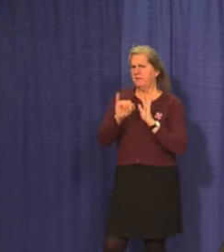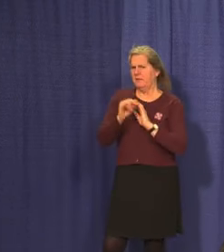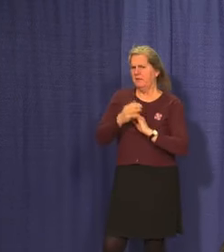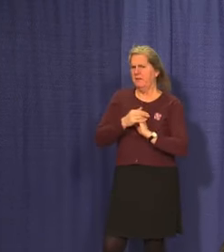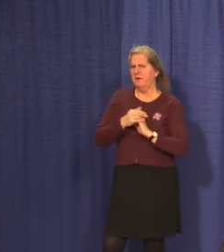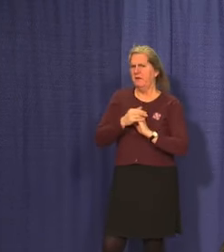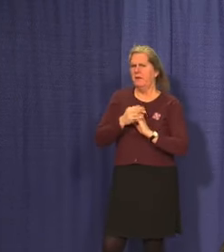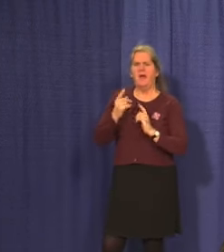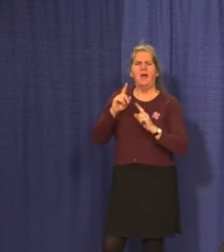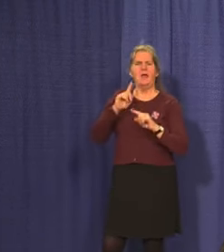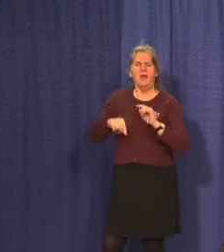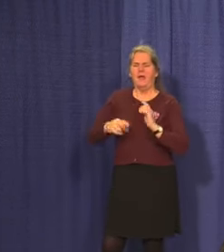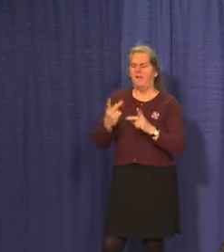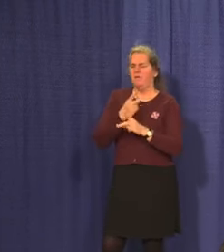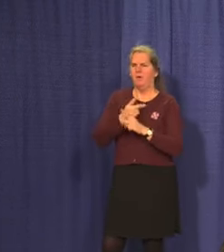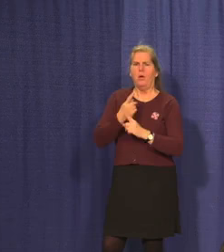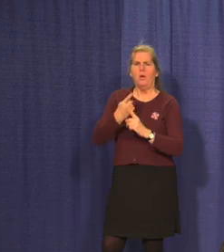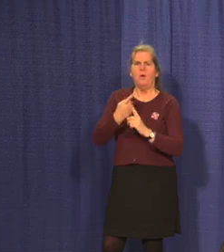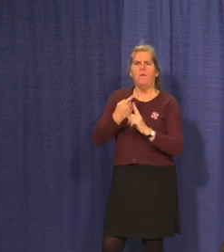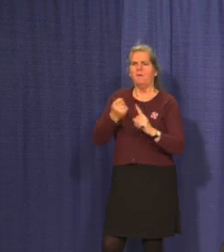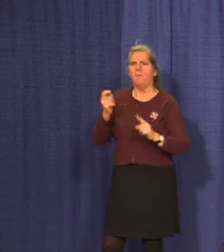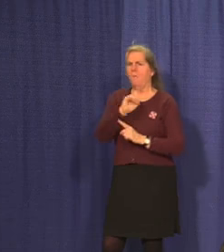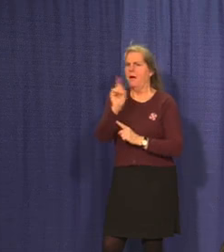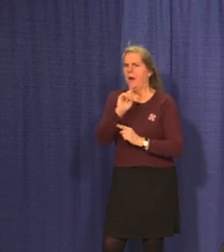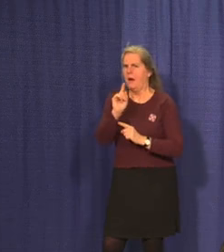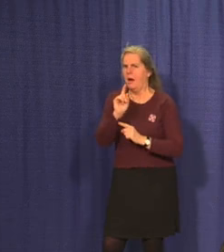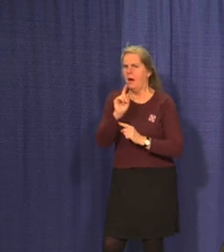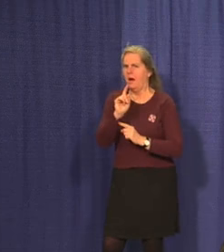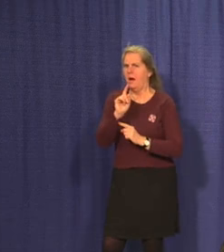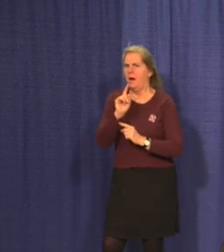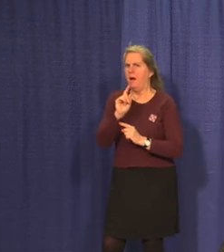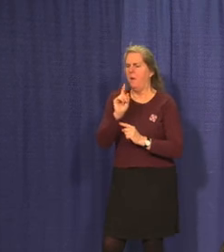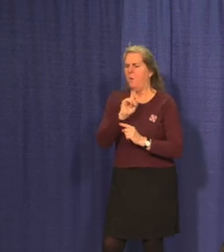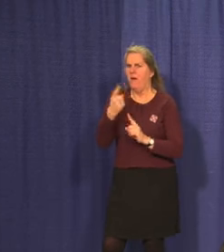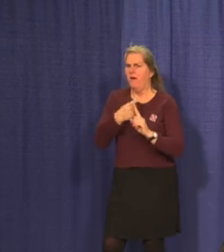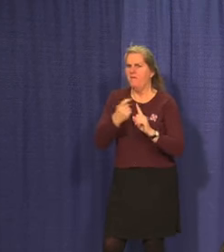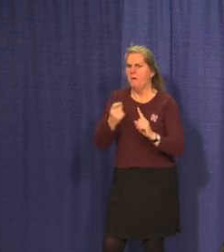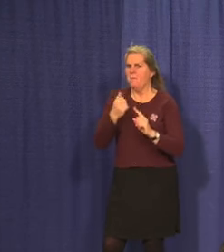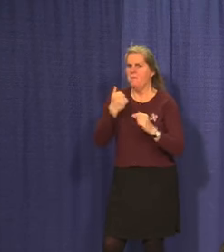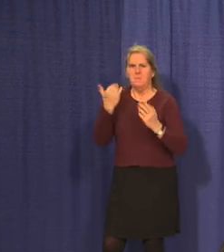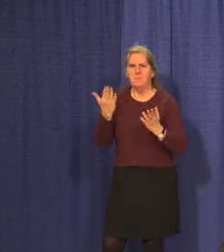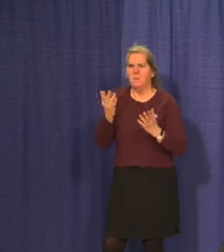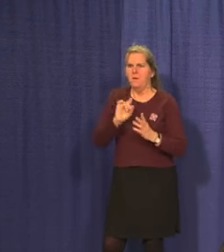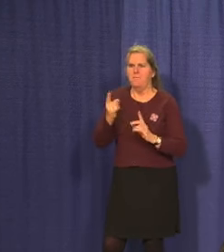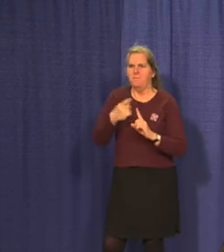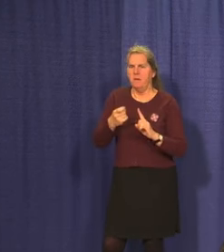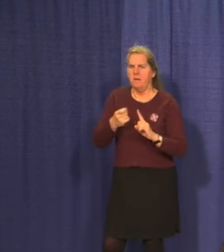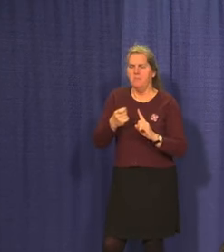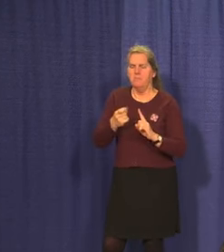THERE IS NO TRAVEL LINK. YOU CAN'T FIGURE OUT WHERE THE SOURCE ACQUIRED THE INFECTION